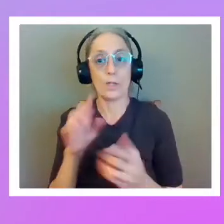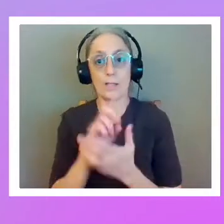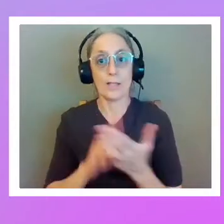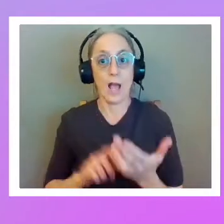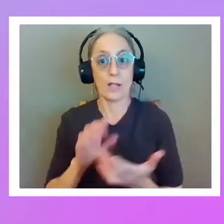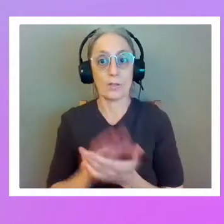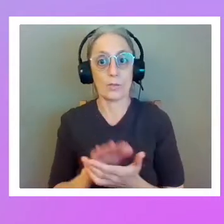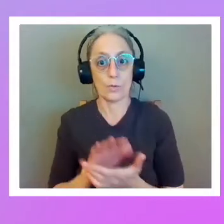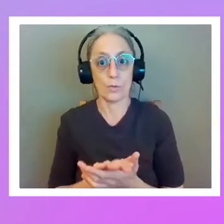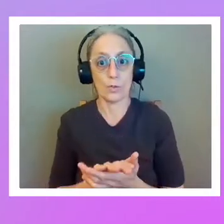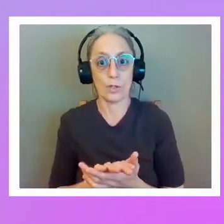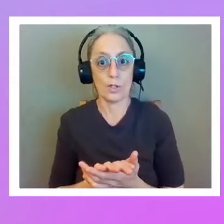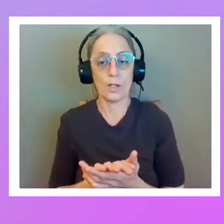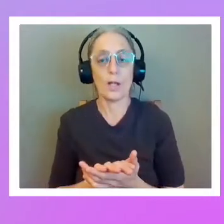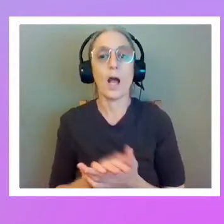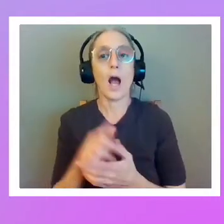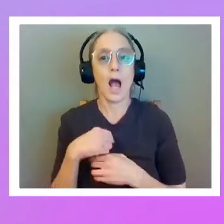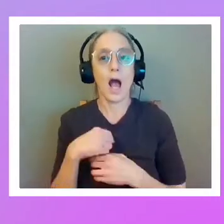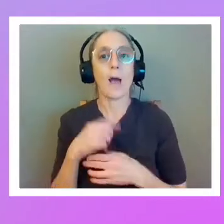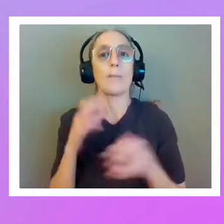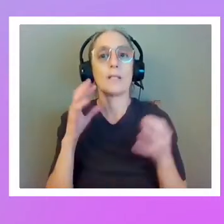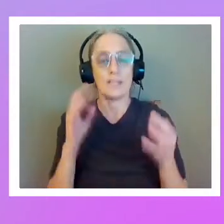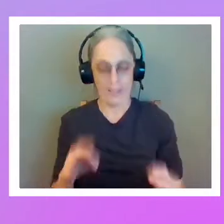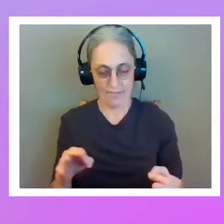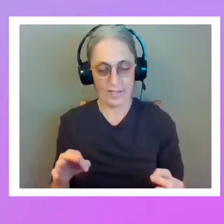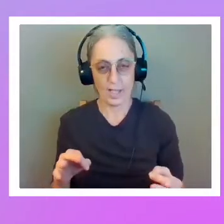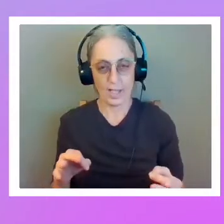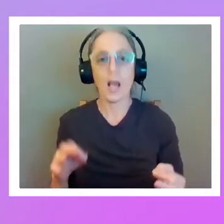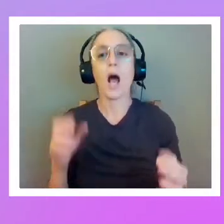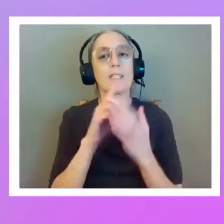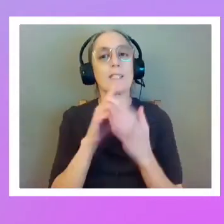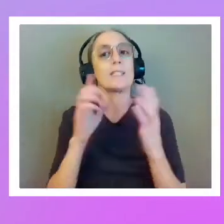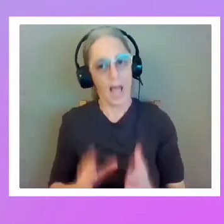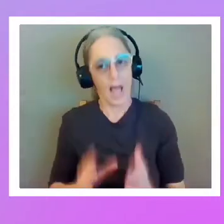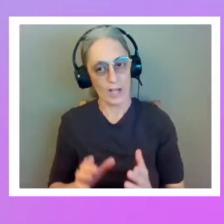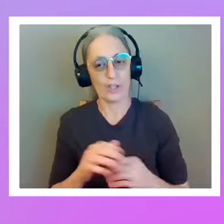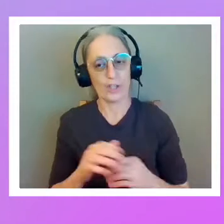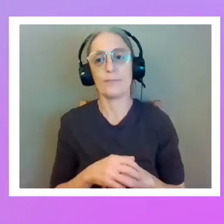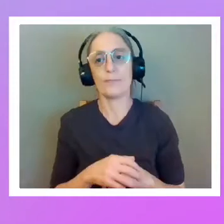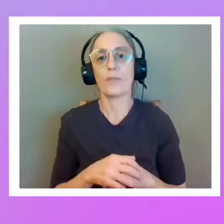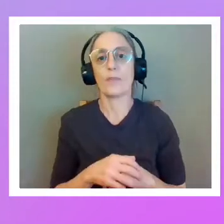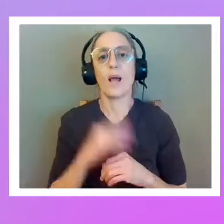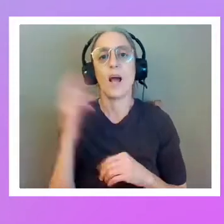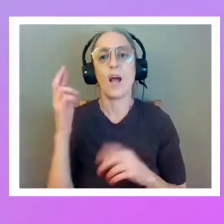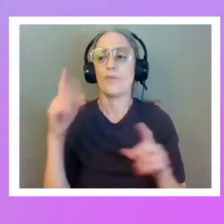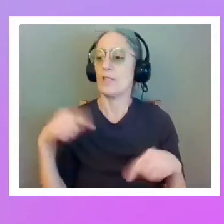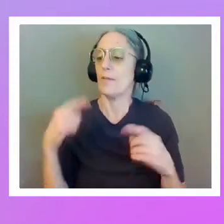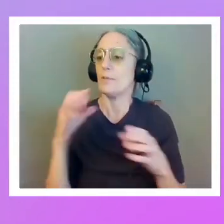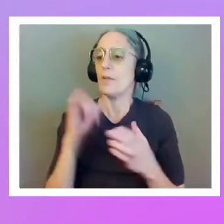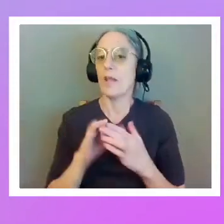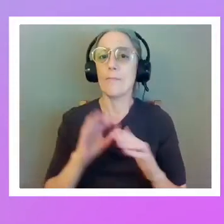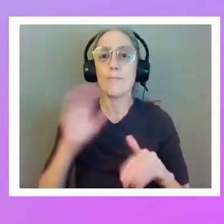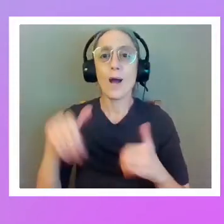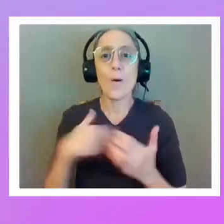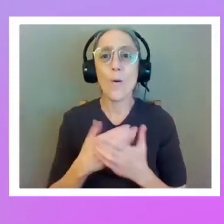I'm definitely a designer. I realized I've been doing this my whole life.